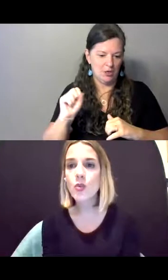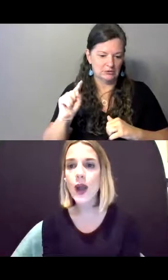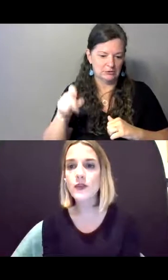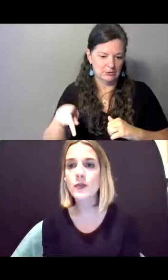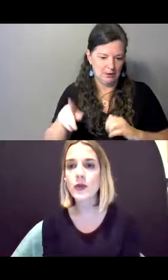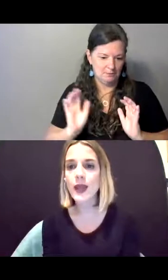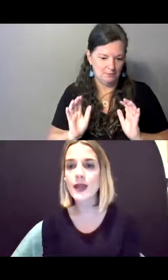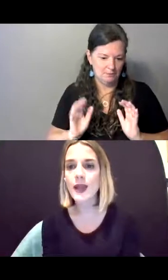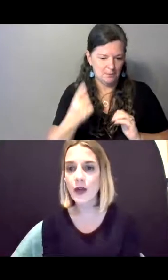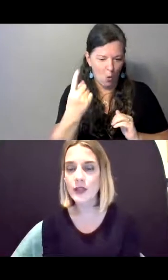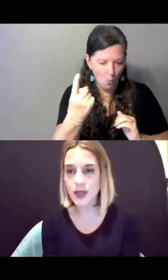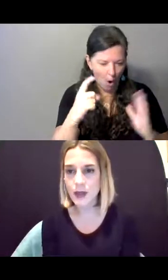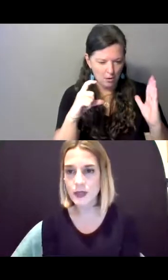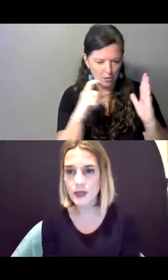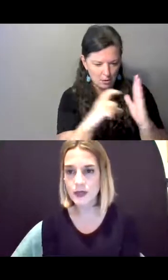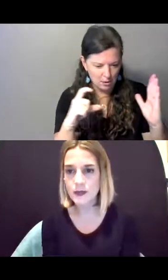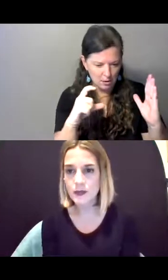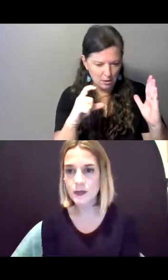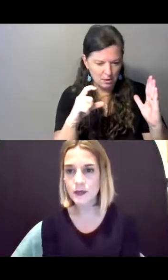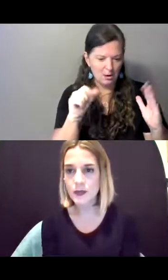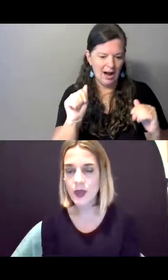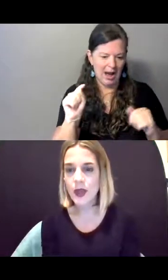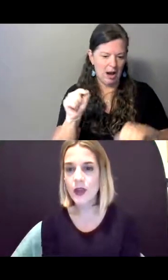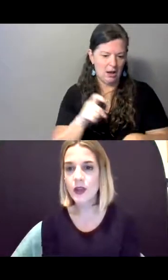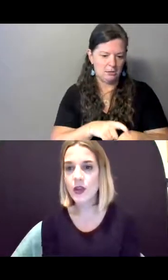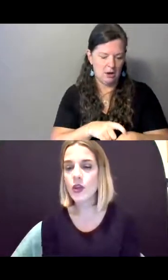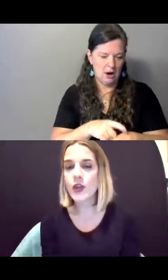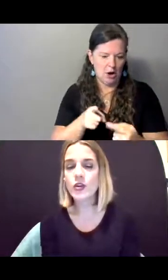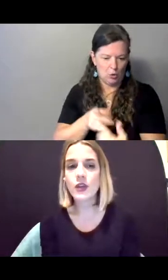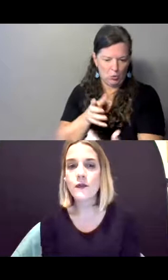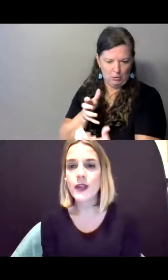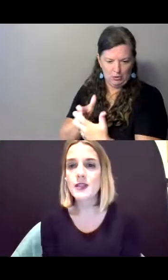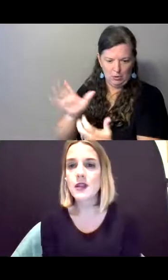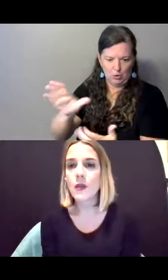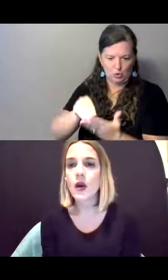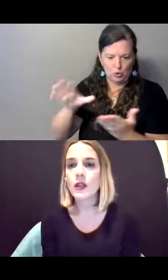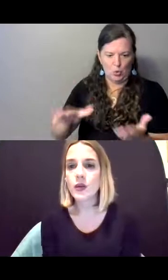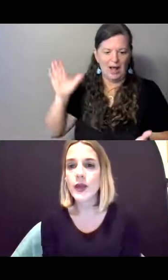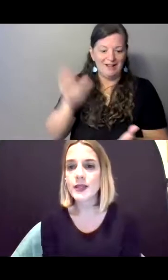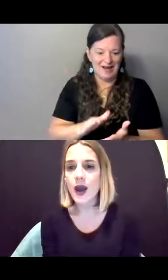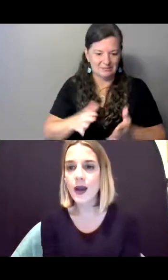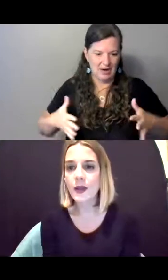You have to break down the steps, you know, and you, you feed it to them a little bit at a time.